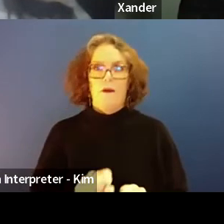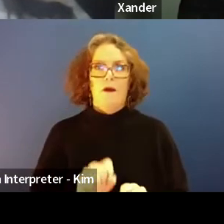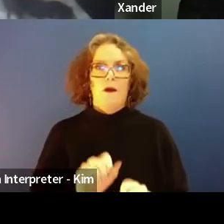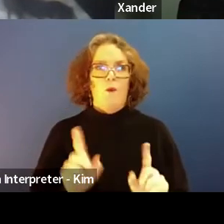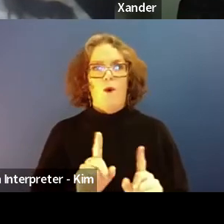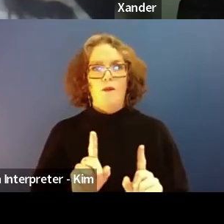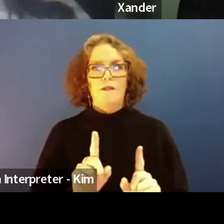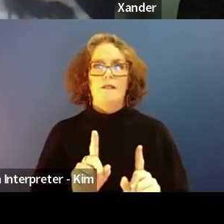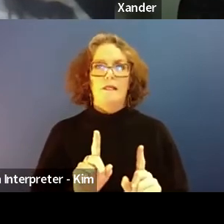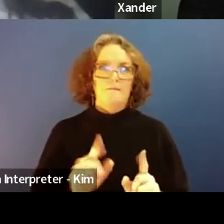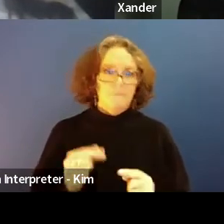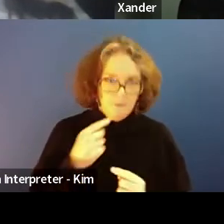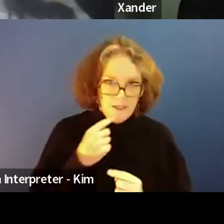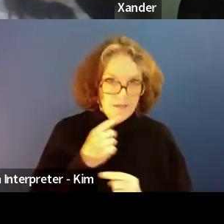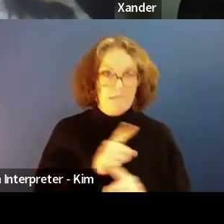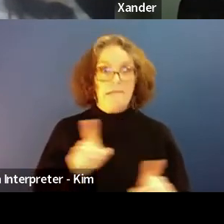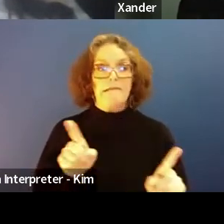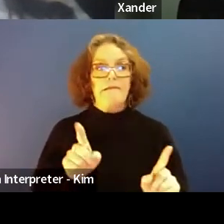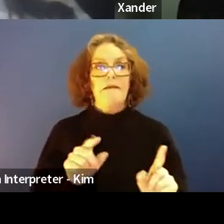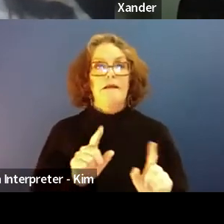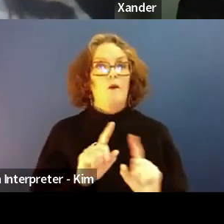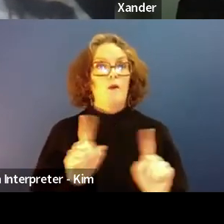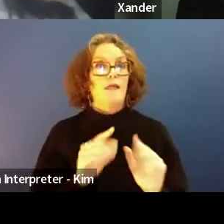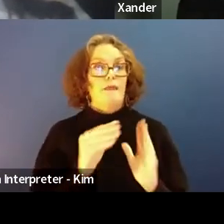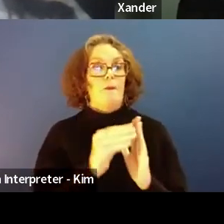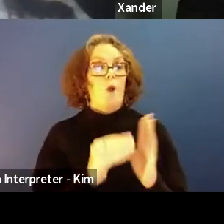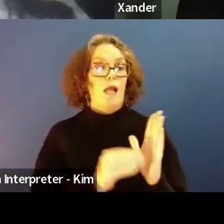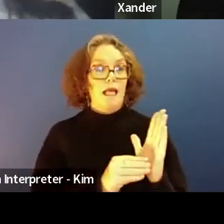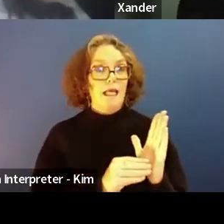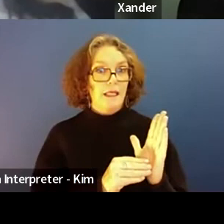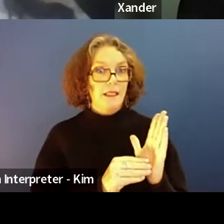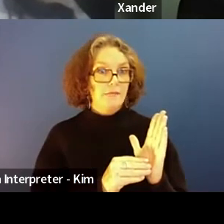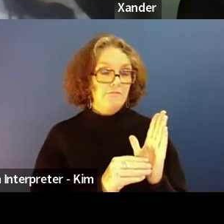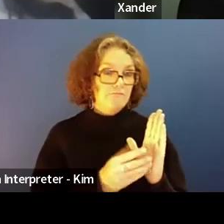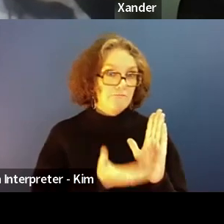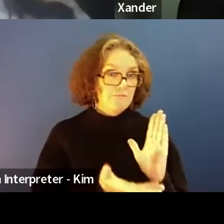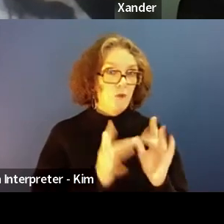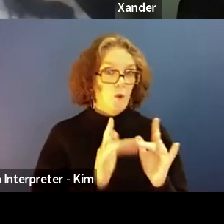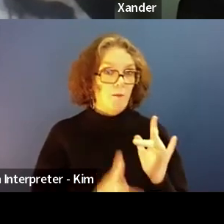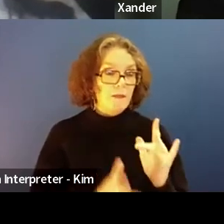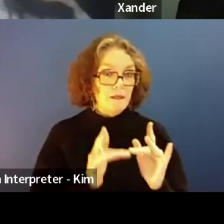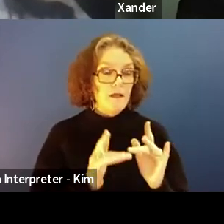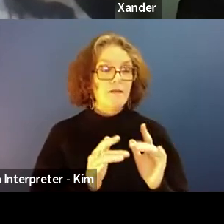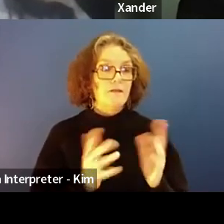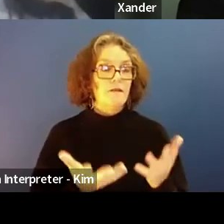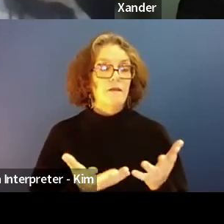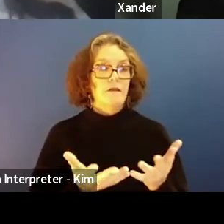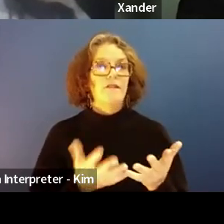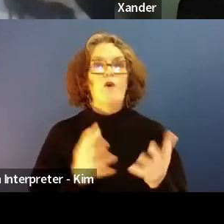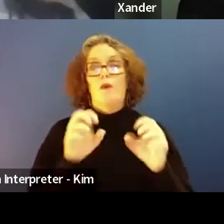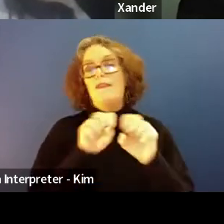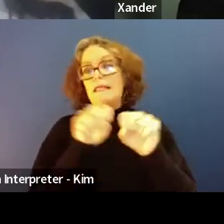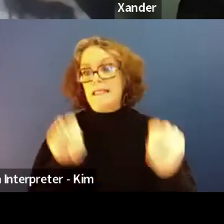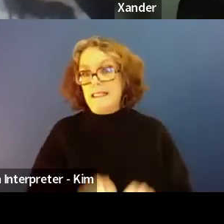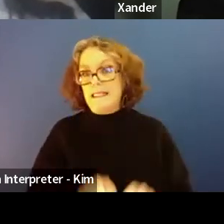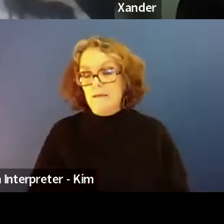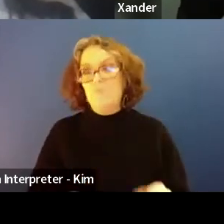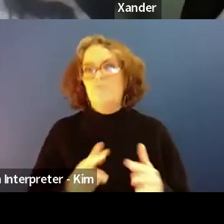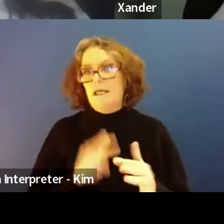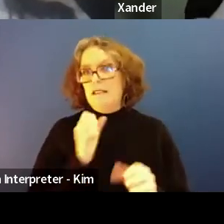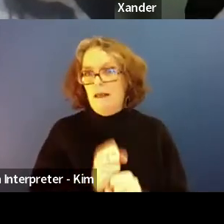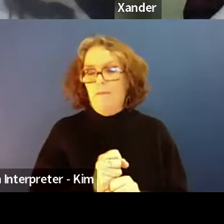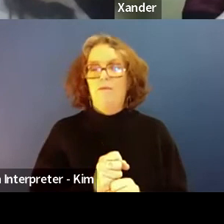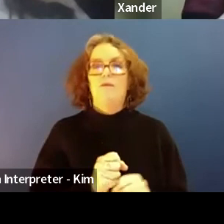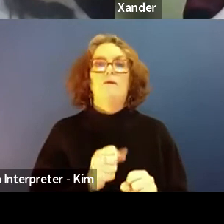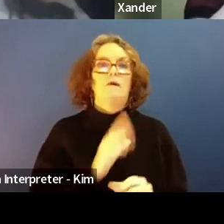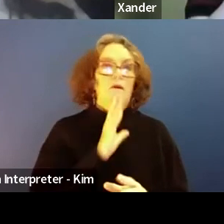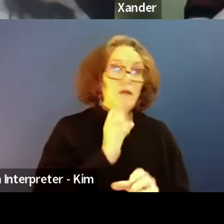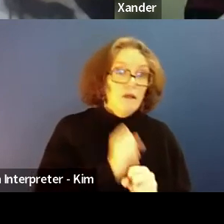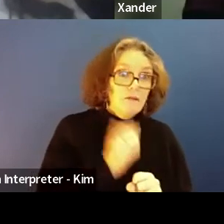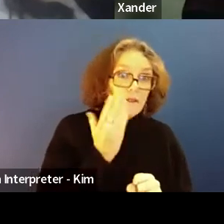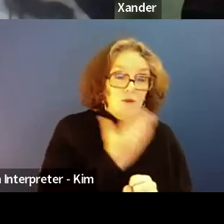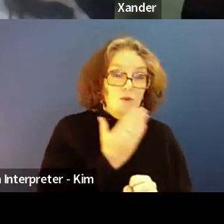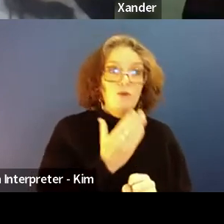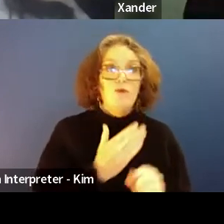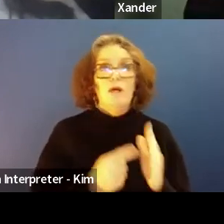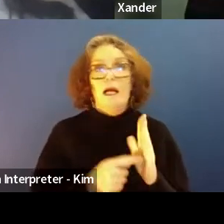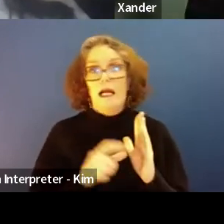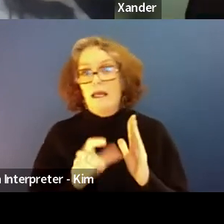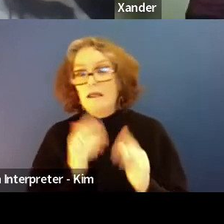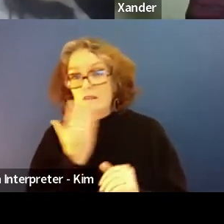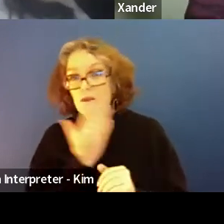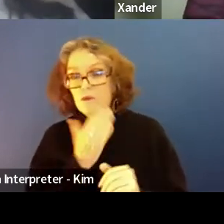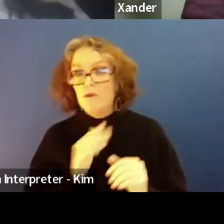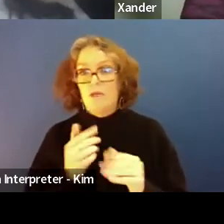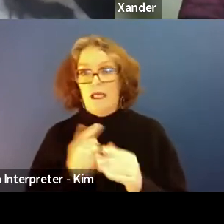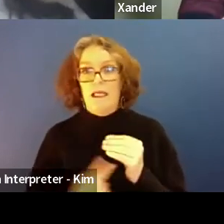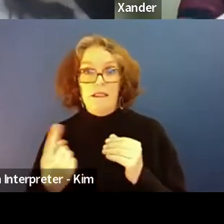What the policies that are on websites and those official stories have a couple of levels there's obviously the system so to speak so is it a government school is it a Catholic school independent school, and then looking on the website for the actual